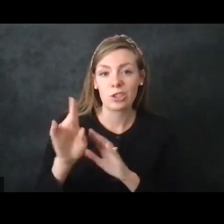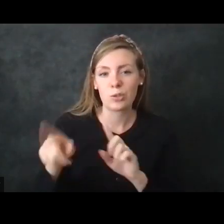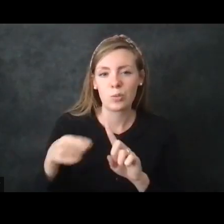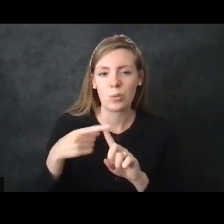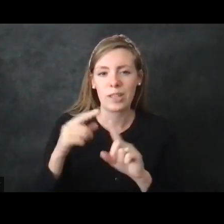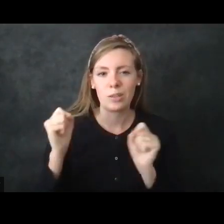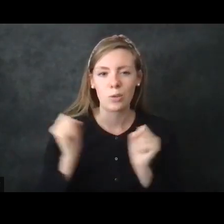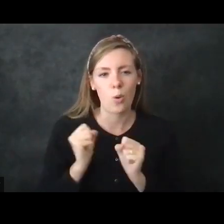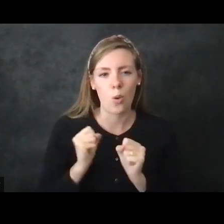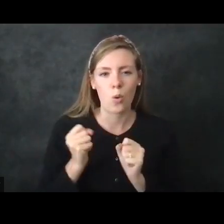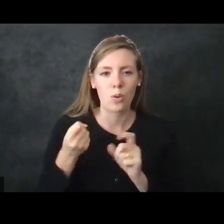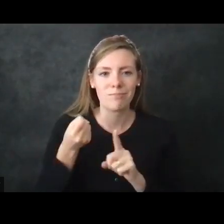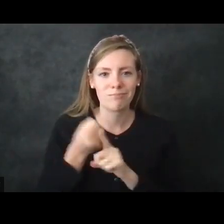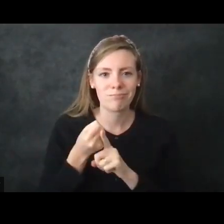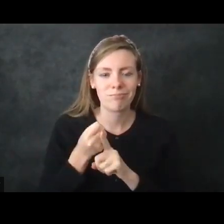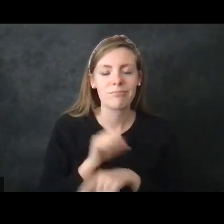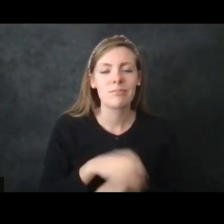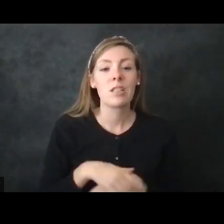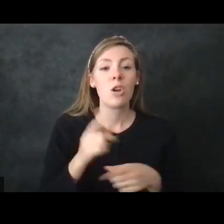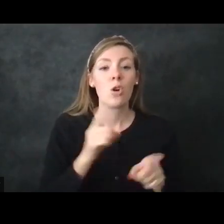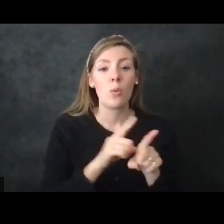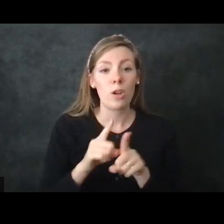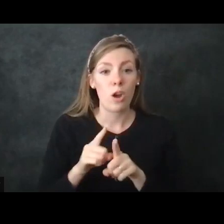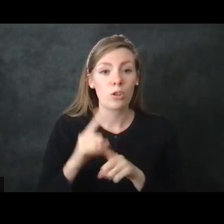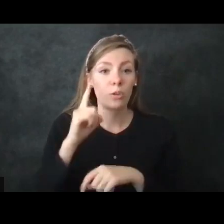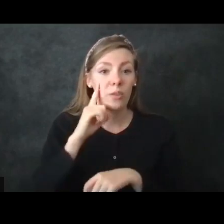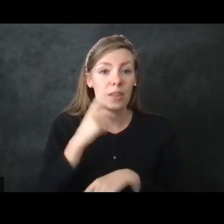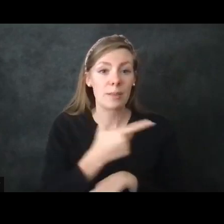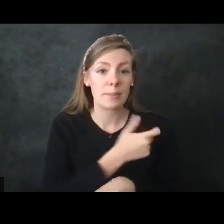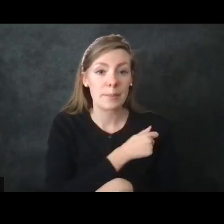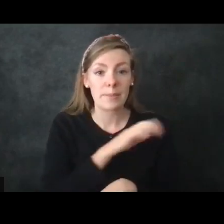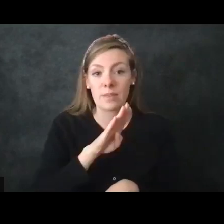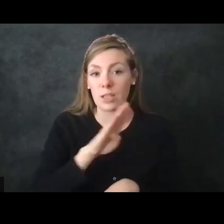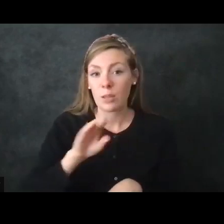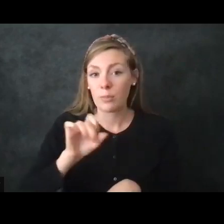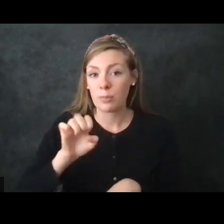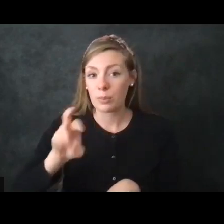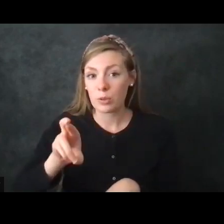We also anticipate booster shots and vaccines for children under twelve to be